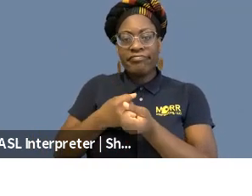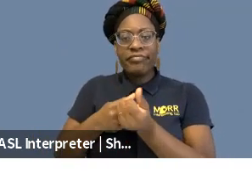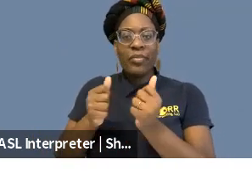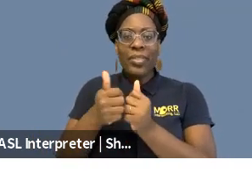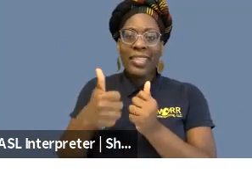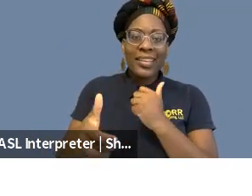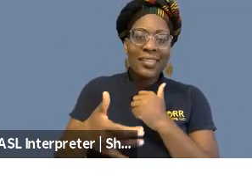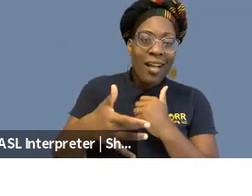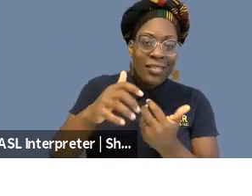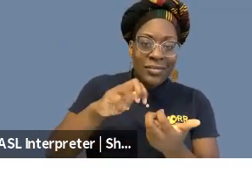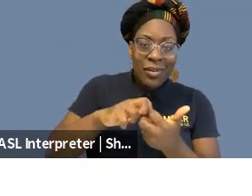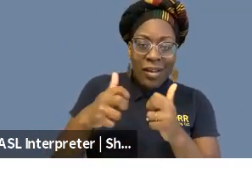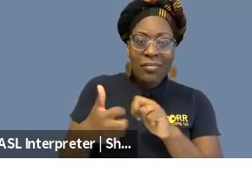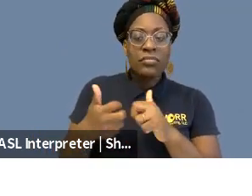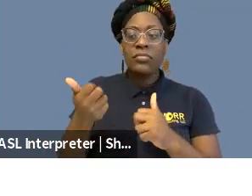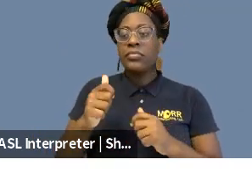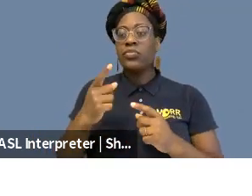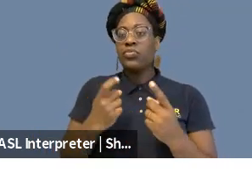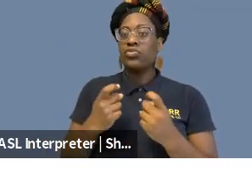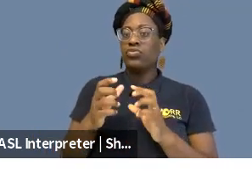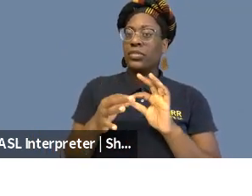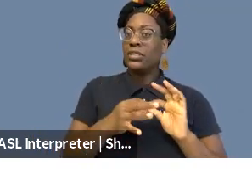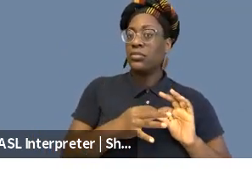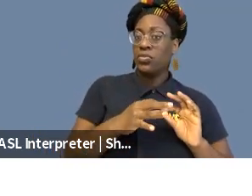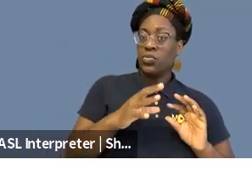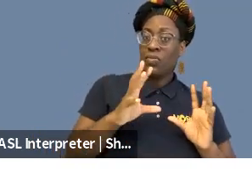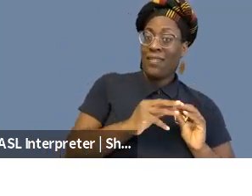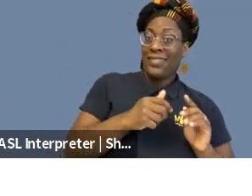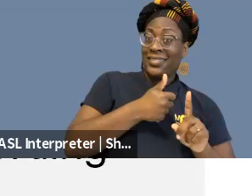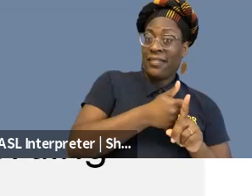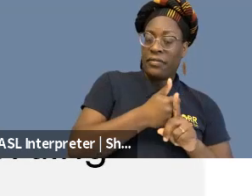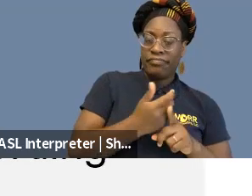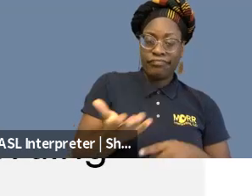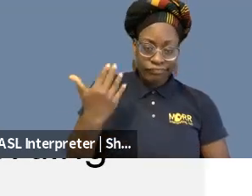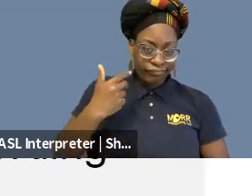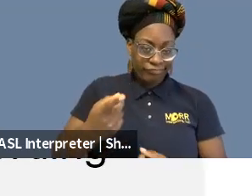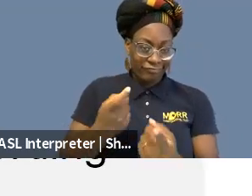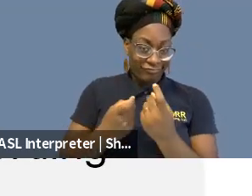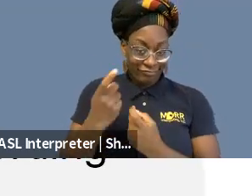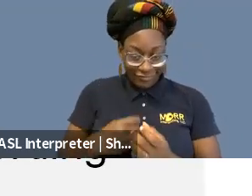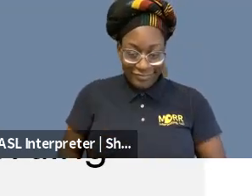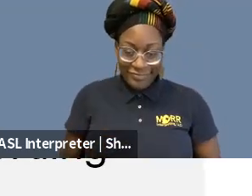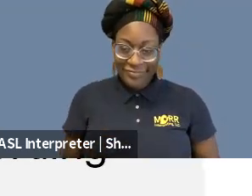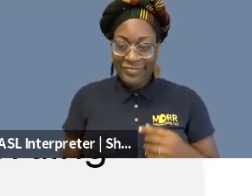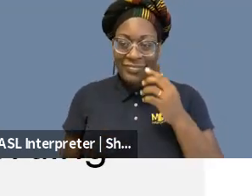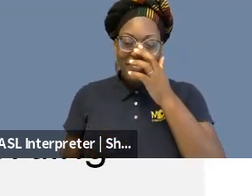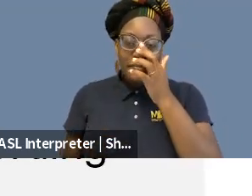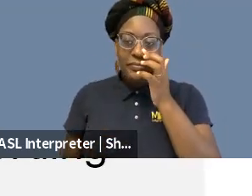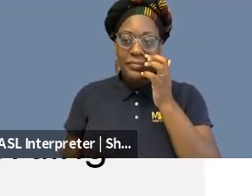And yeah let's see let me see ... kOh no, okay okay [giggle]. There are some participation